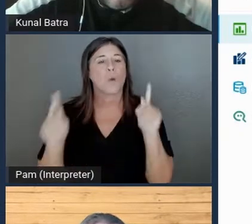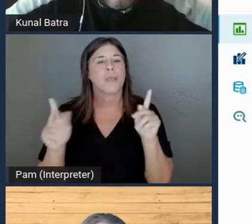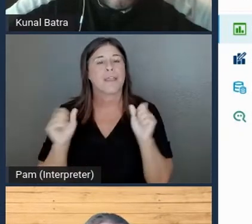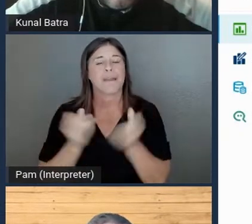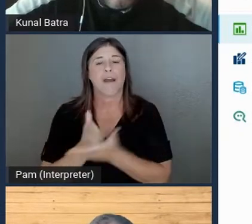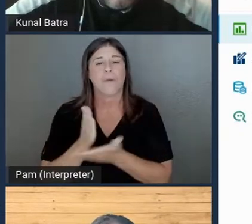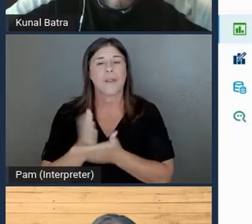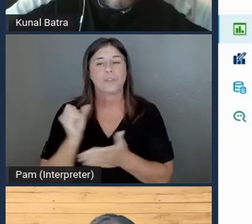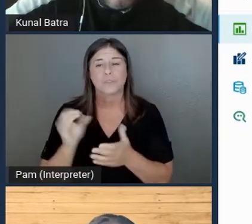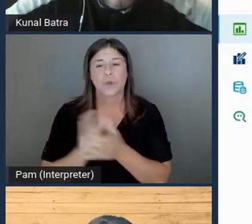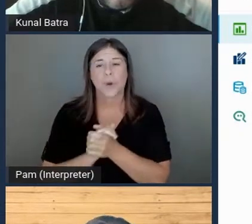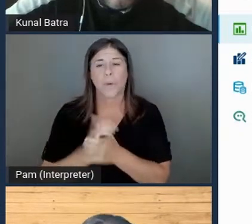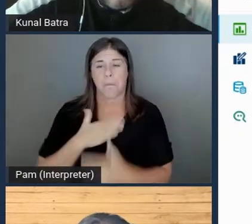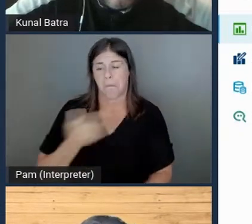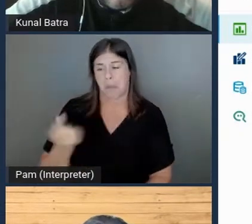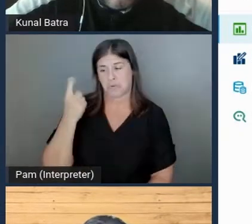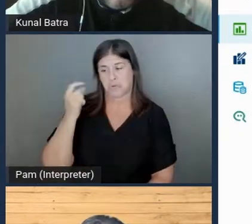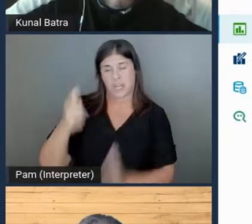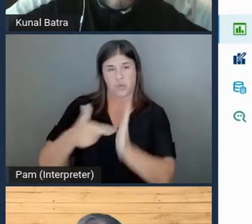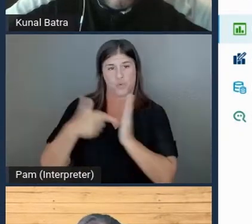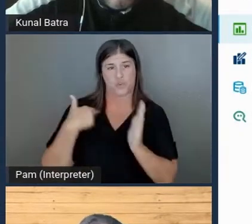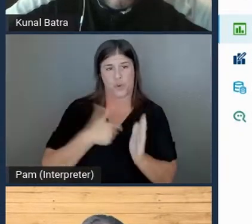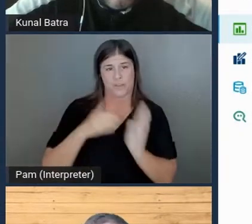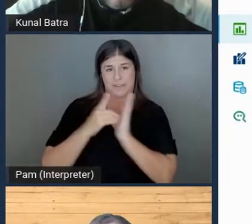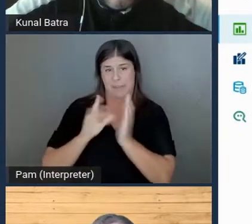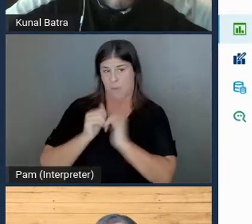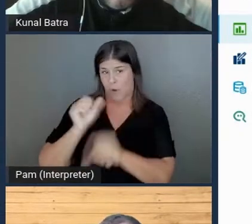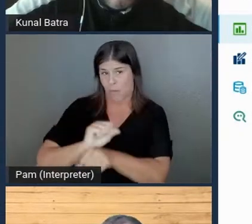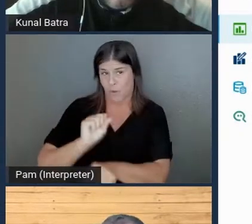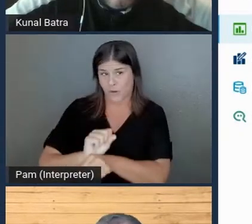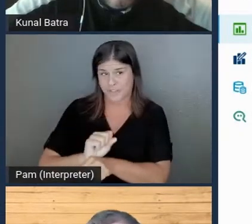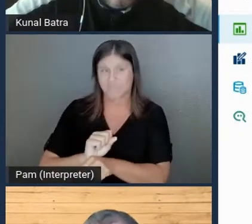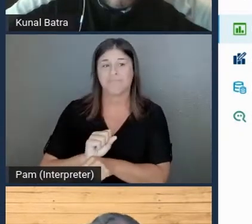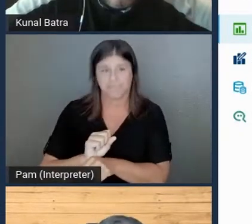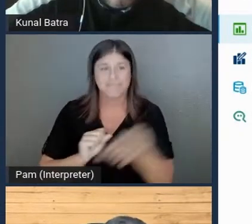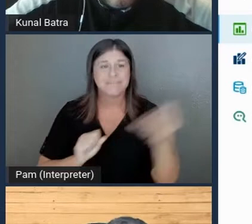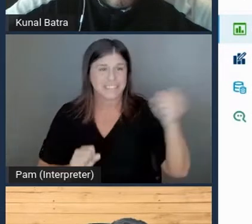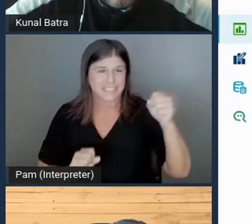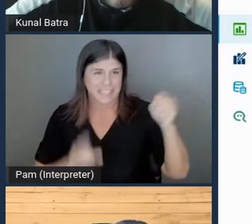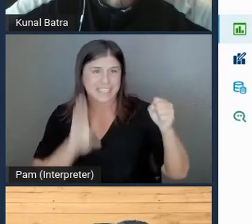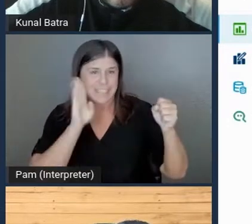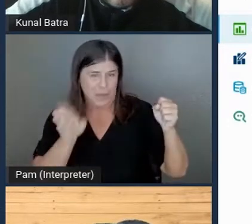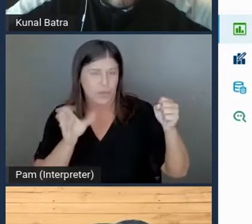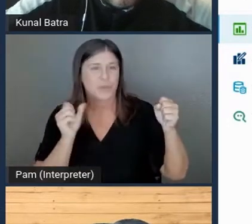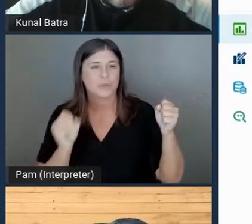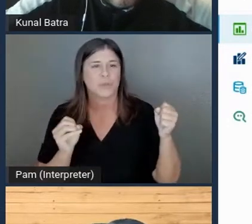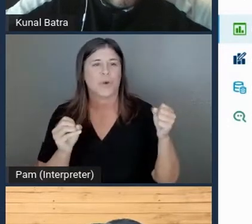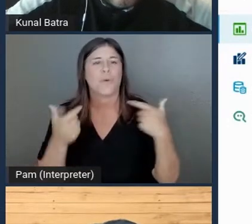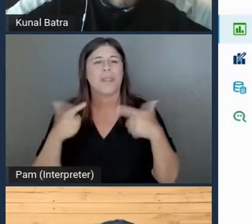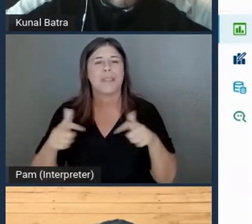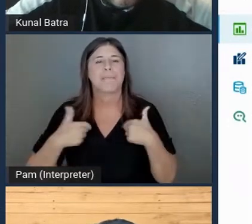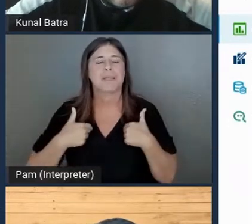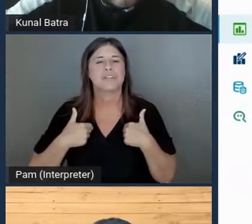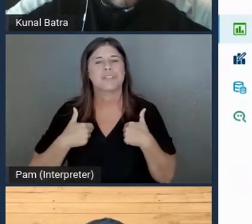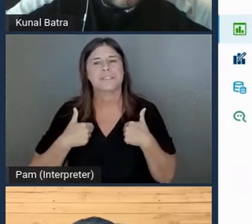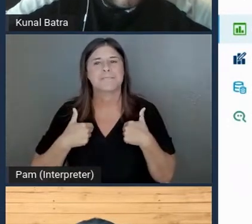So my understanding is you're gonna show us a demo, how this works. Yes, I will. So let me just take 30 seconds